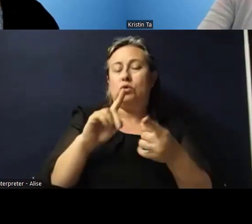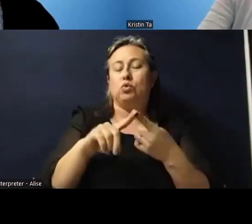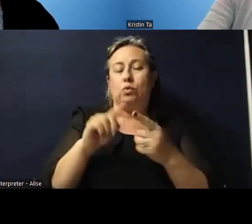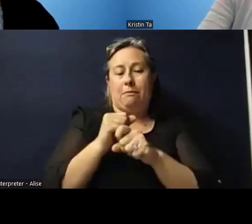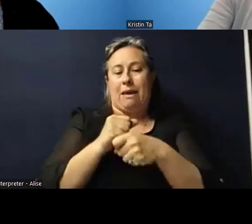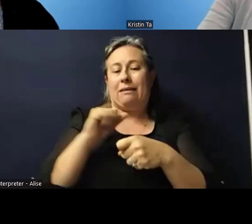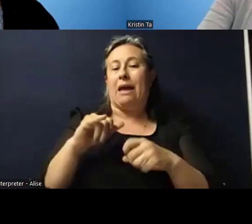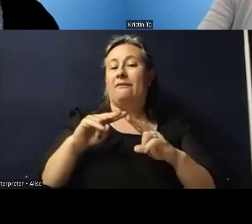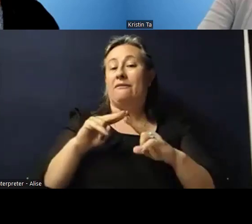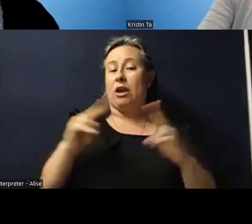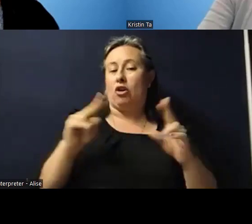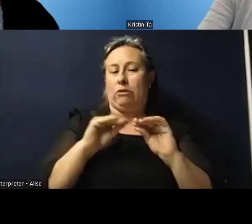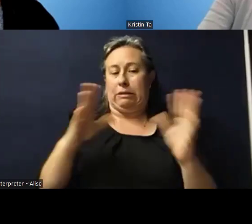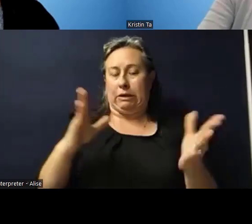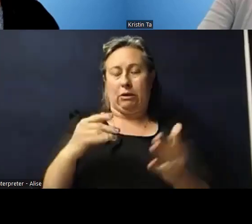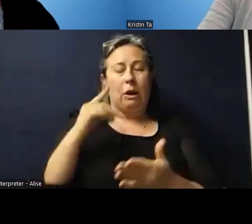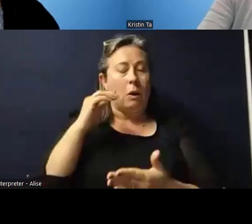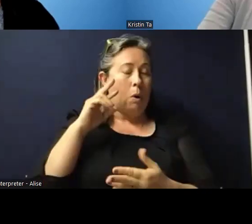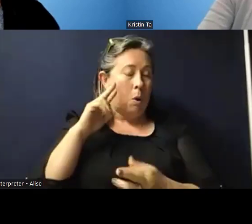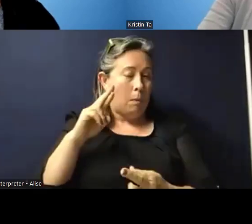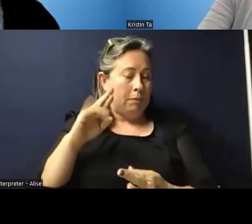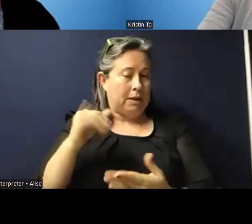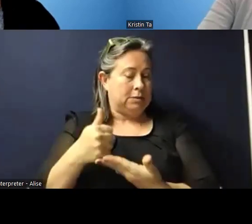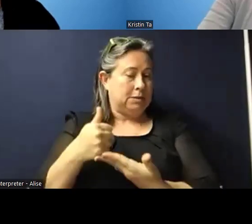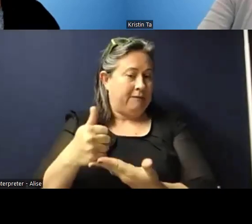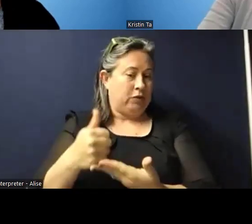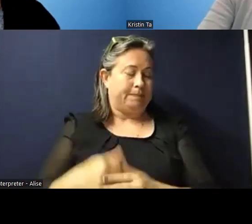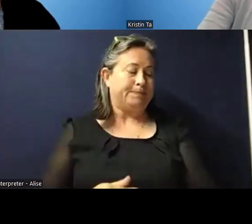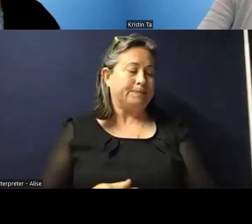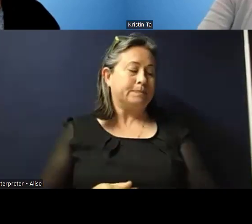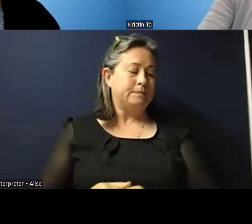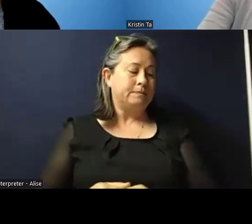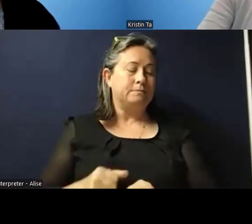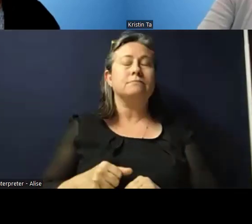So I hope that's helpful. Kasima Garst: Thank you so much, Michelle.